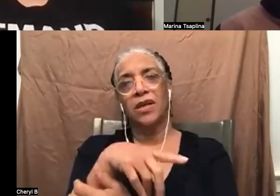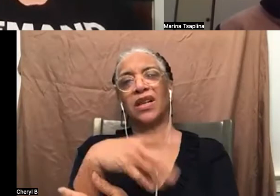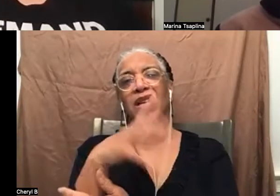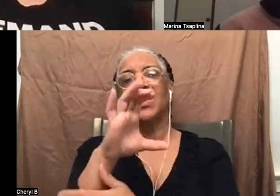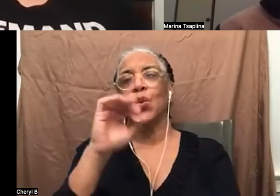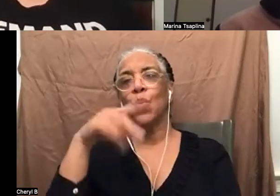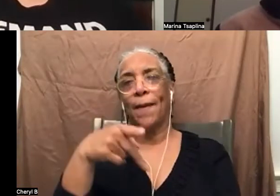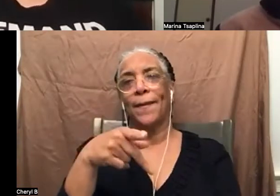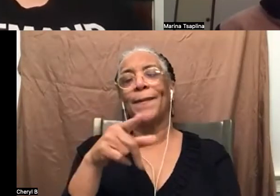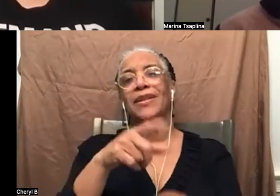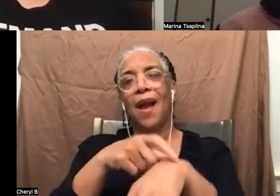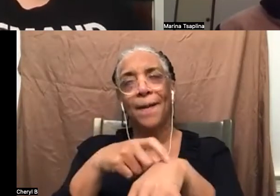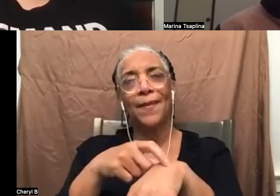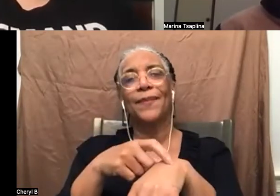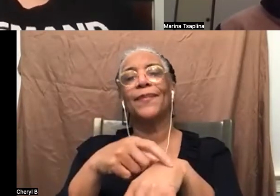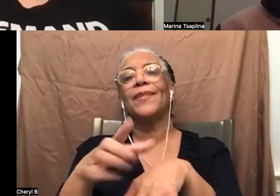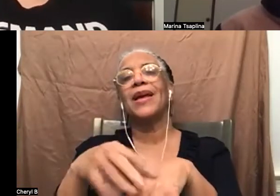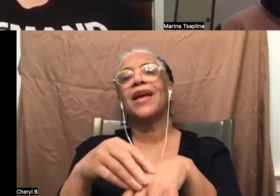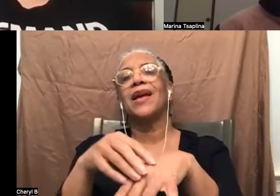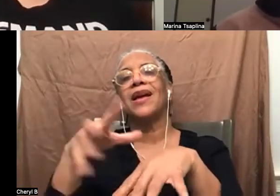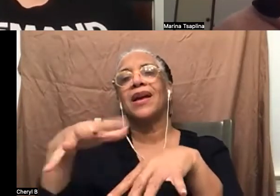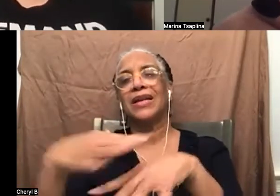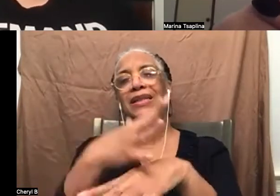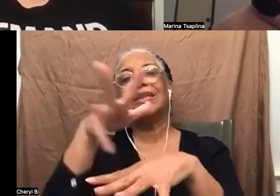and Indigenous time comes in. Yes, there is a